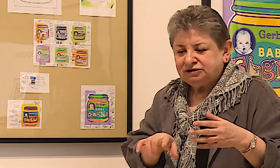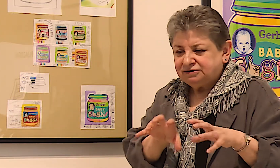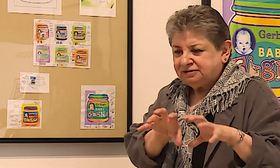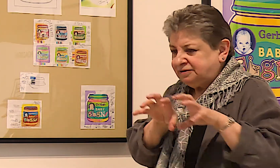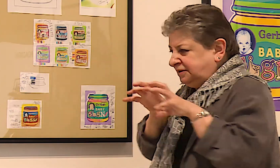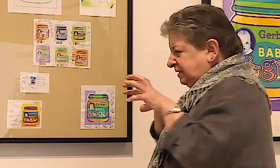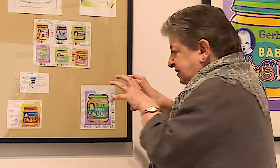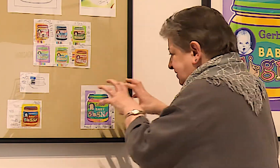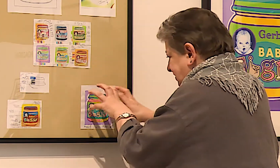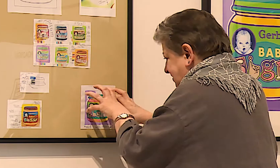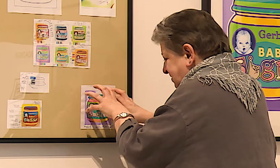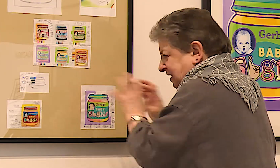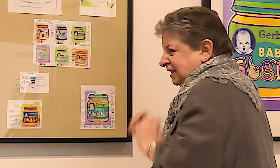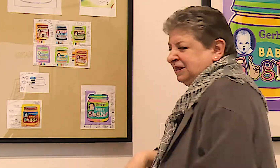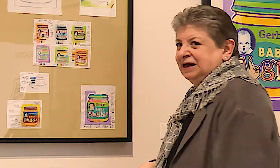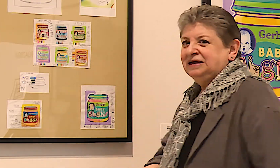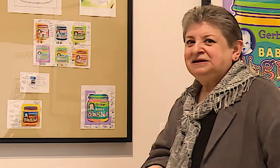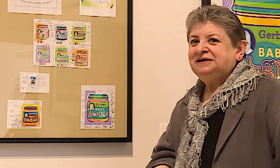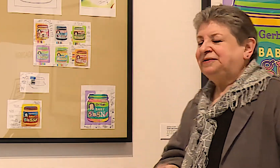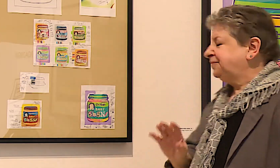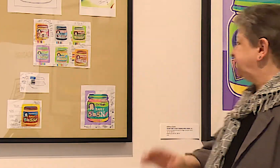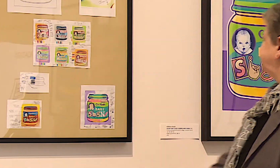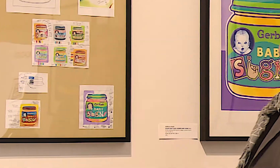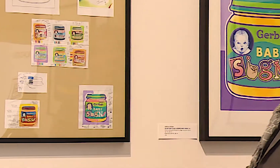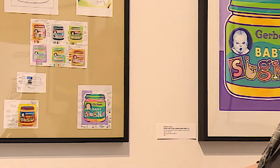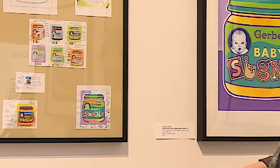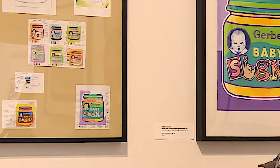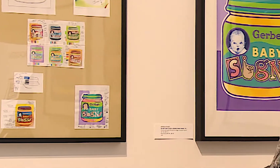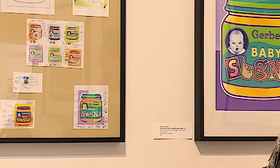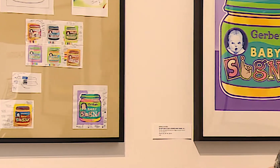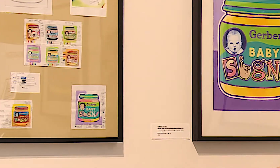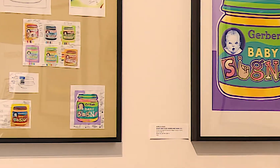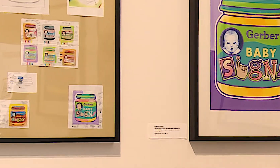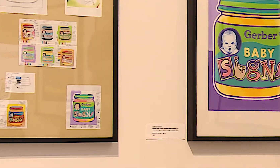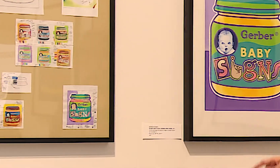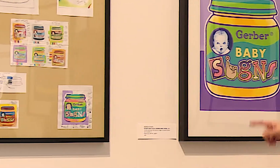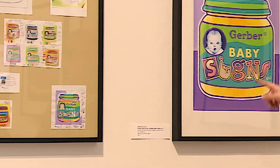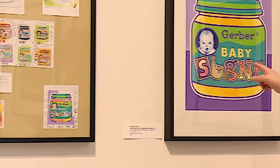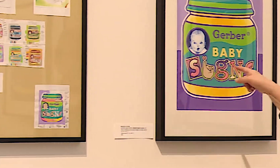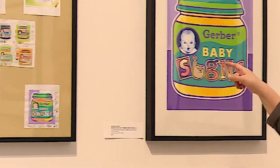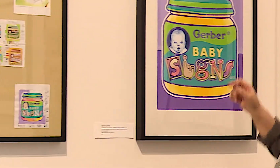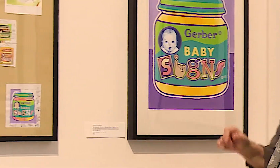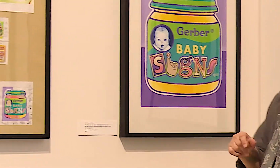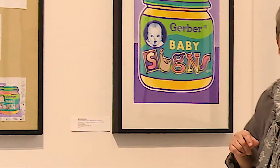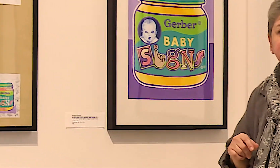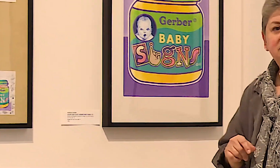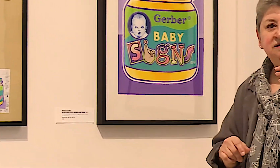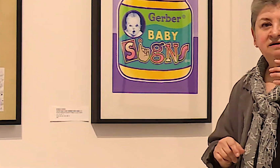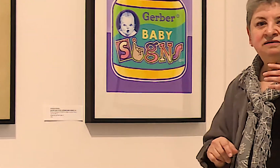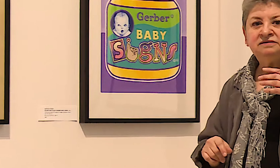You can see here, I used multiple colors, and from there, I created this larger painting.